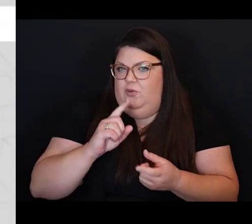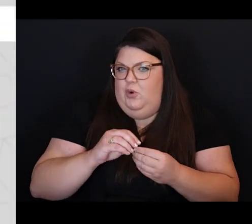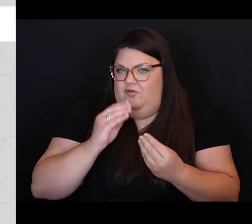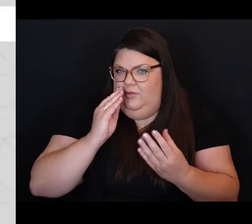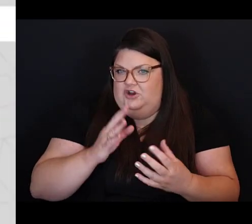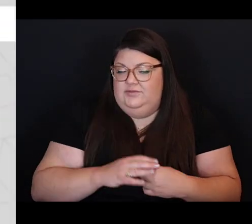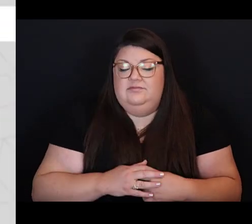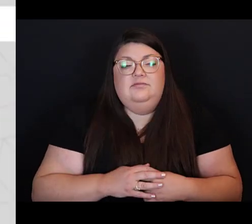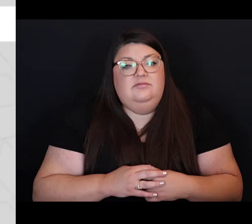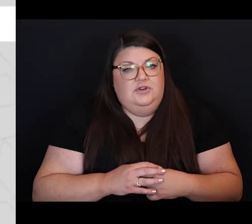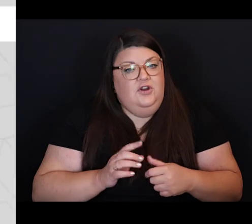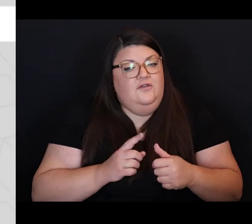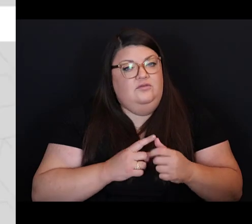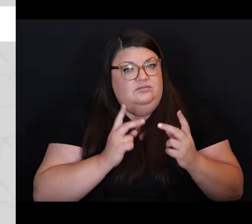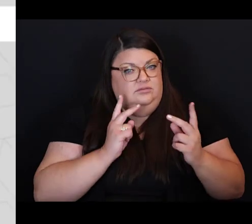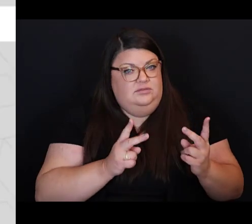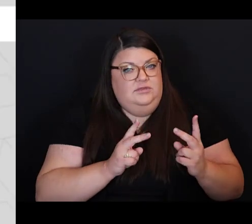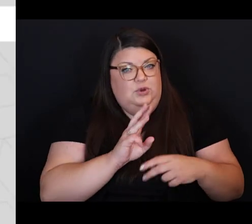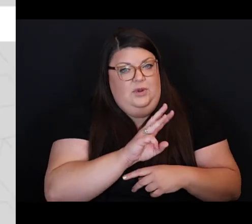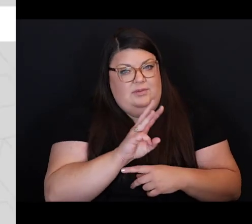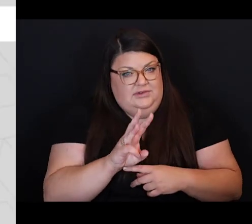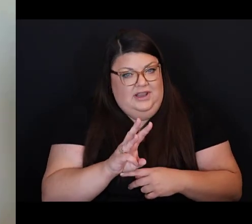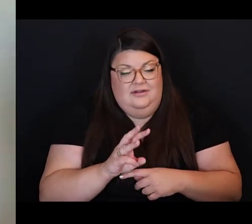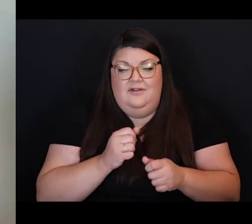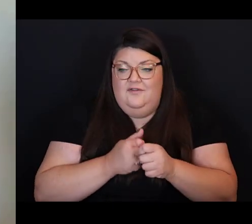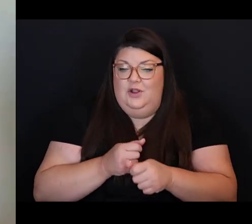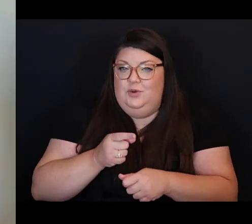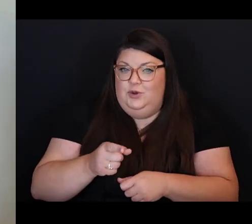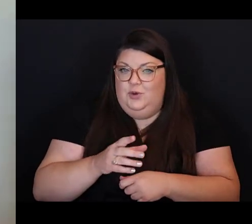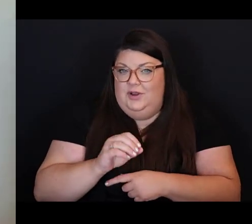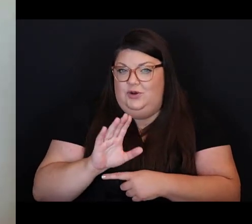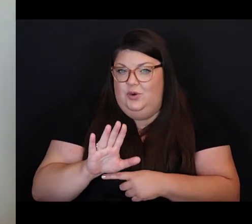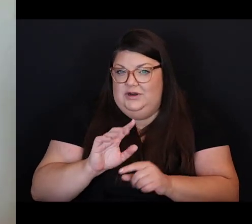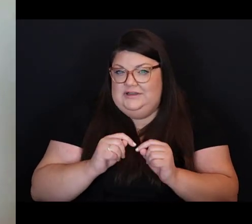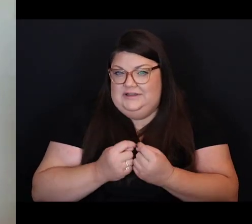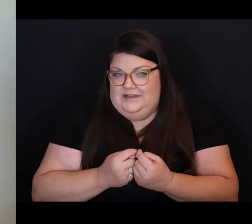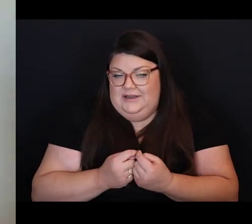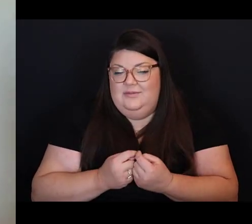the Center's website. I also recommend following you and your team, Heather at the